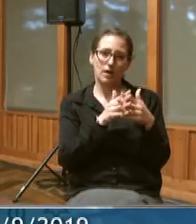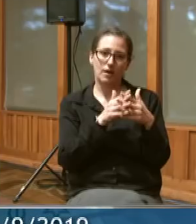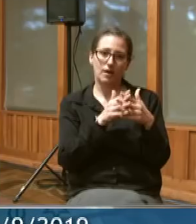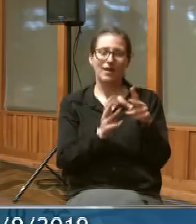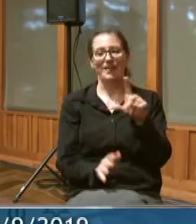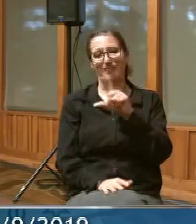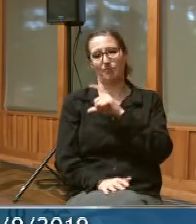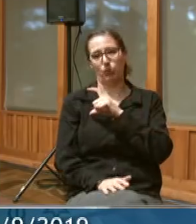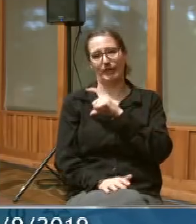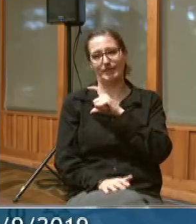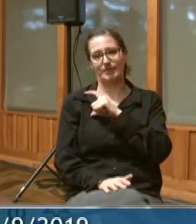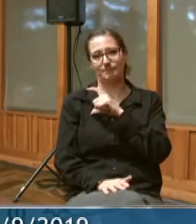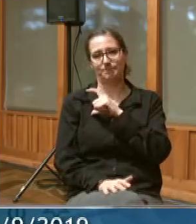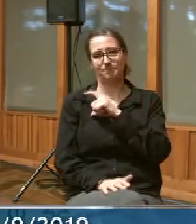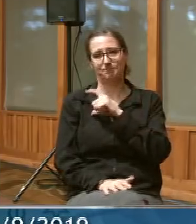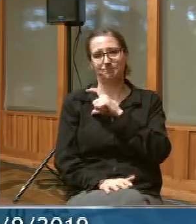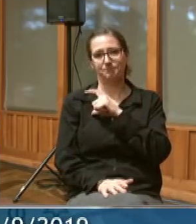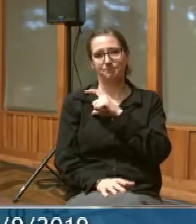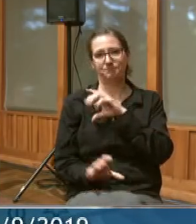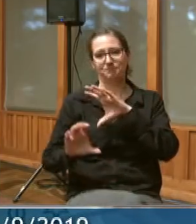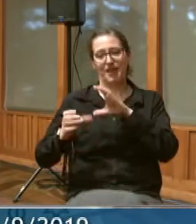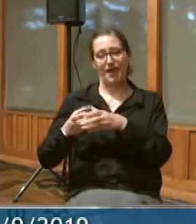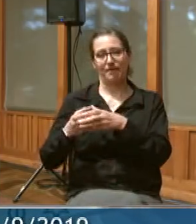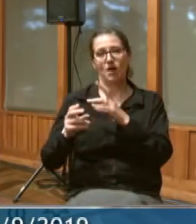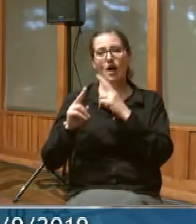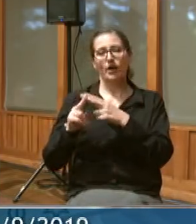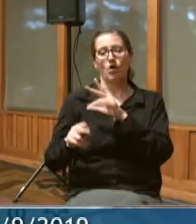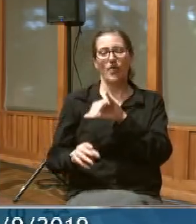THAT'S HOW I WOULD DEFINE THEM. THE LARGEST GANG IN AMERICA IS